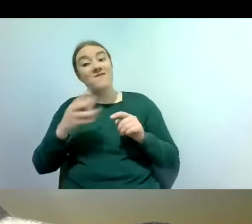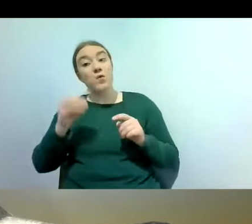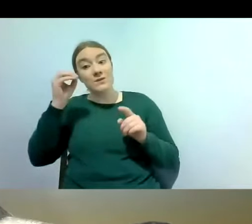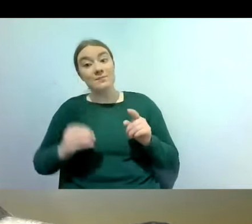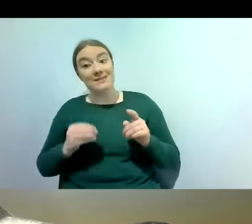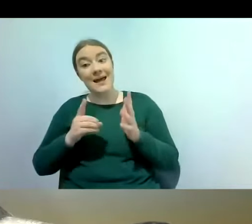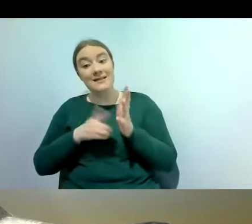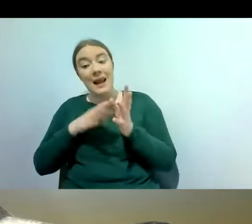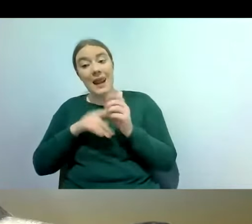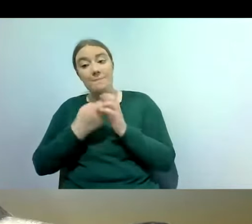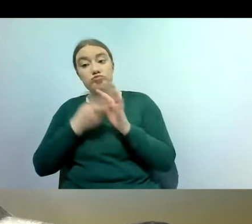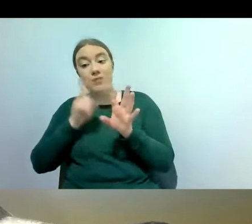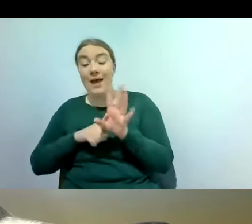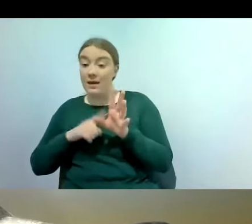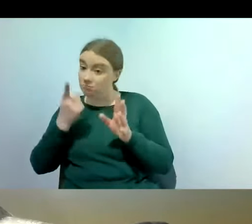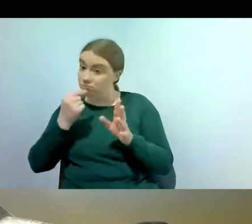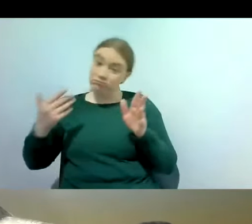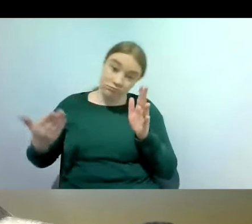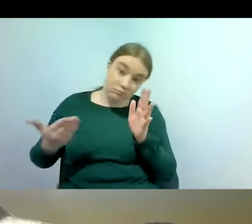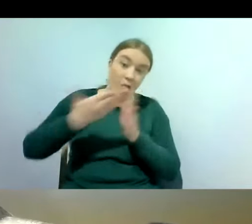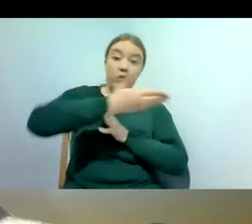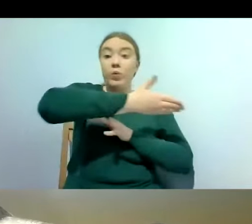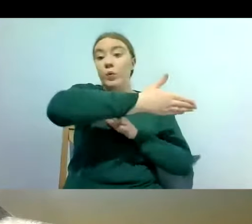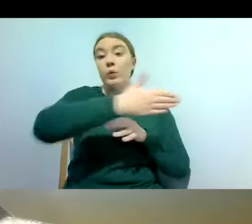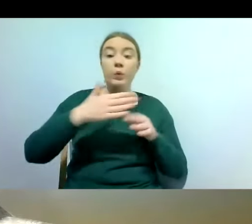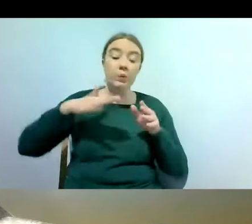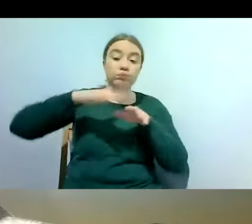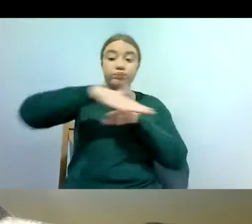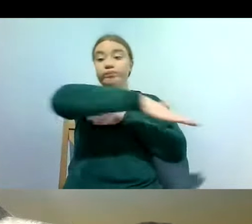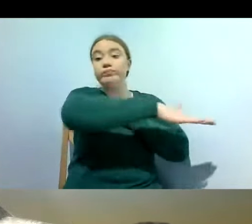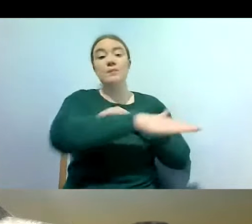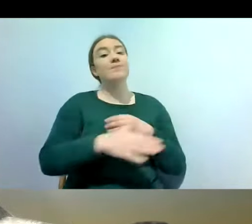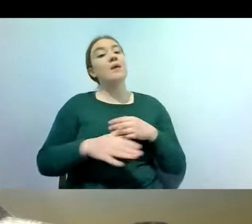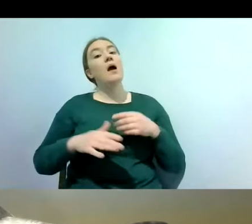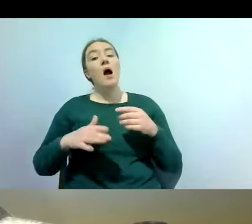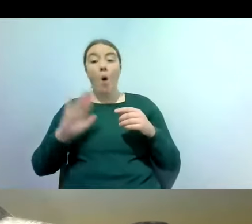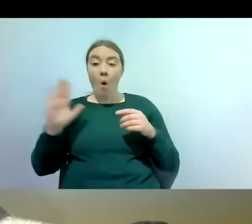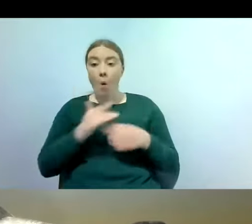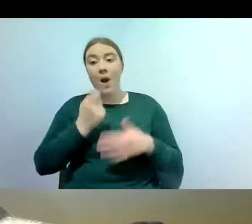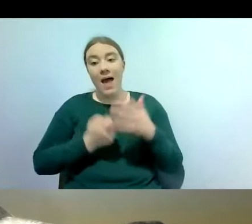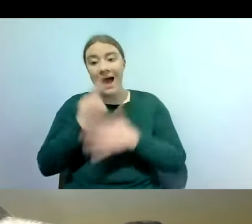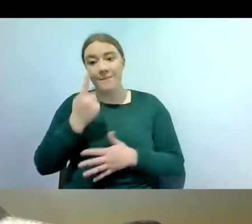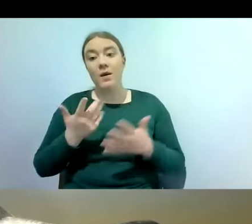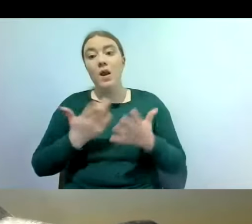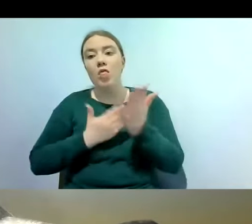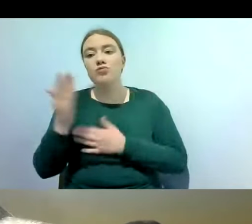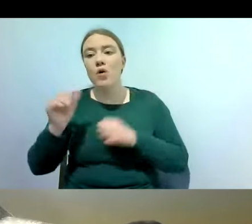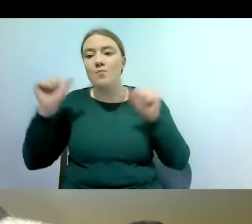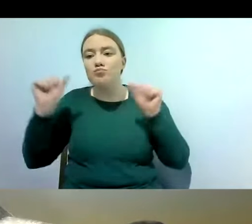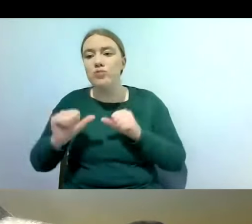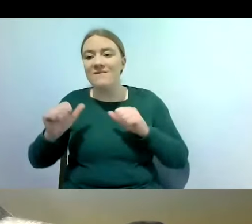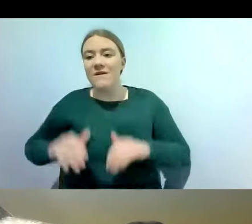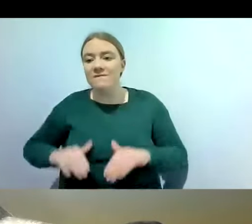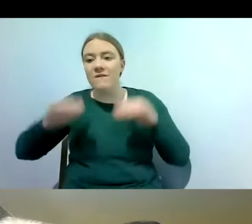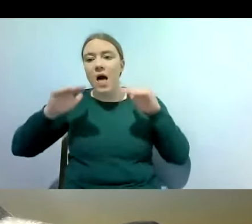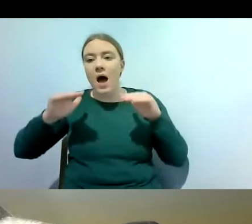and these all of these passages occurred during a brief flood period caused by thunderstorms